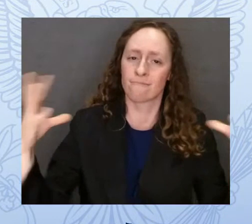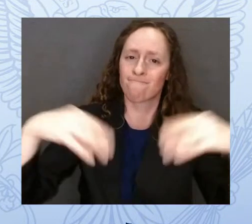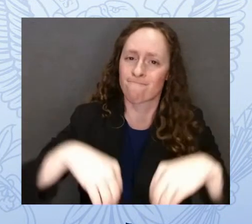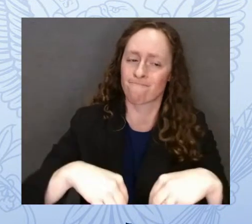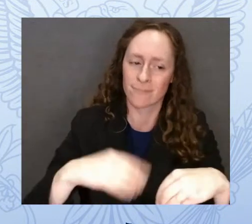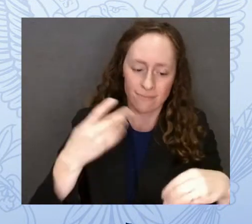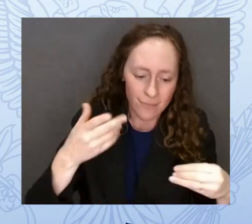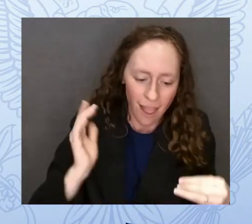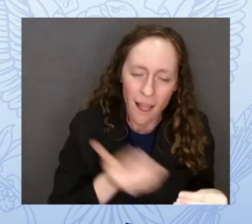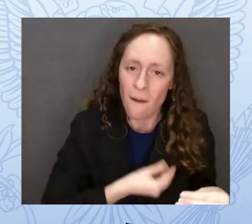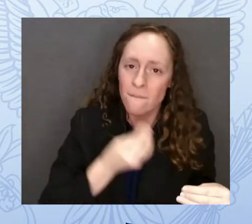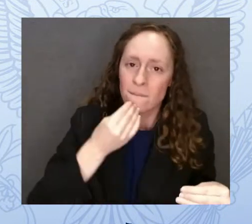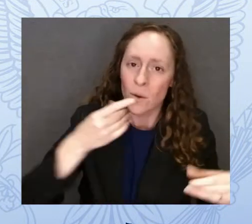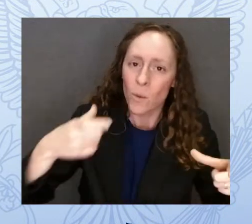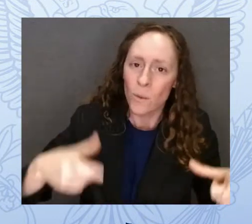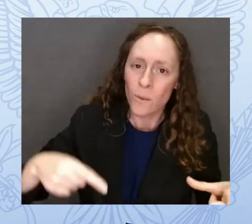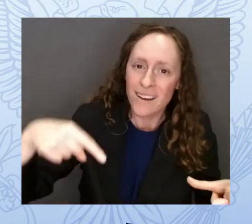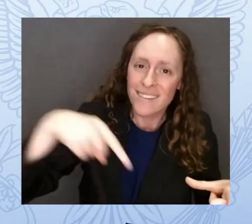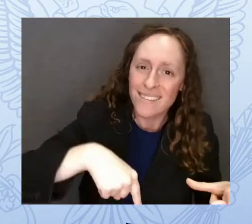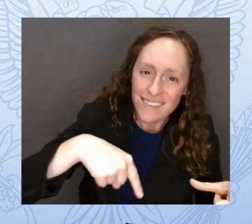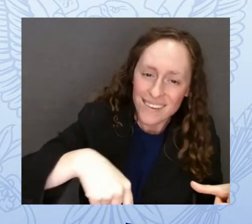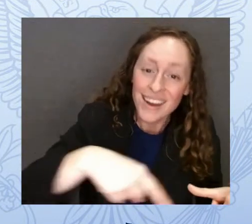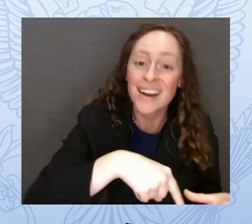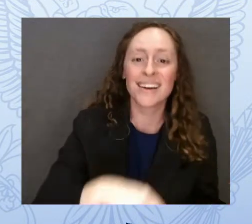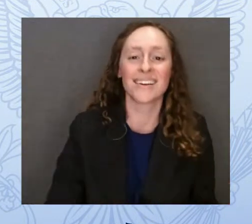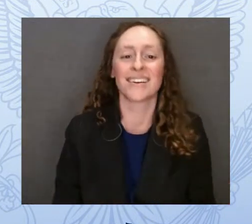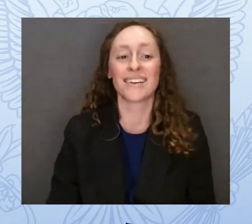chefs to create the delicious cuisine for the evening.